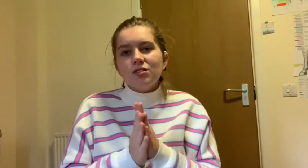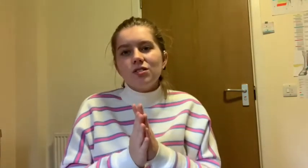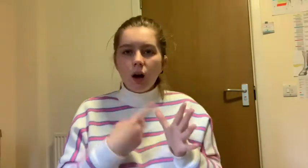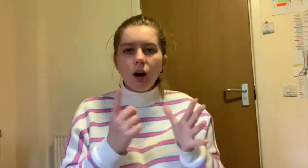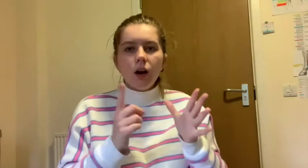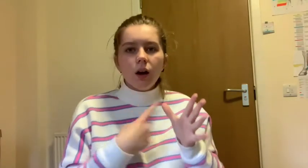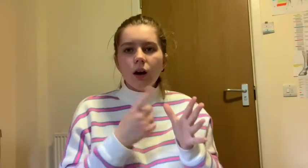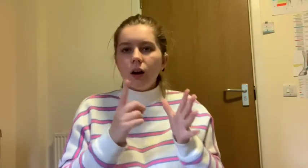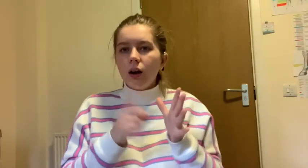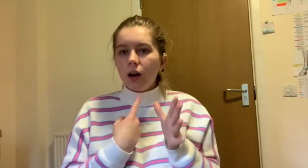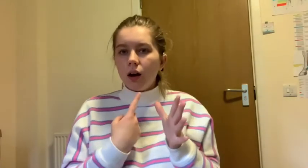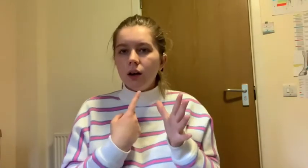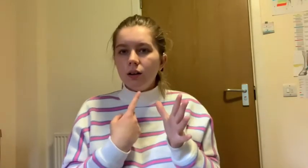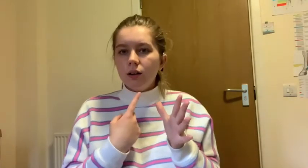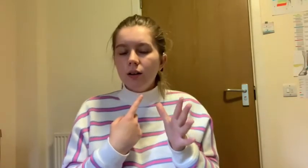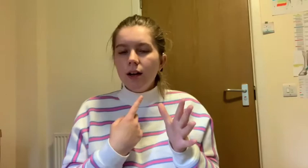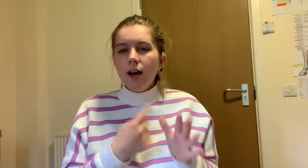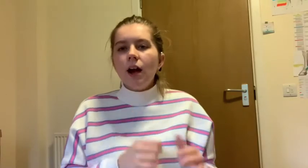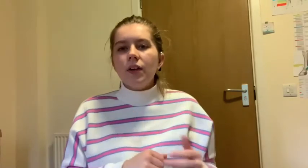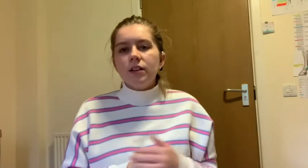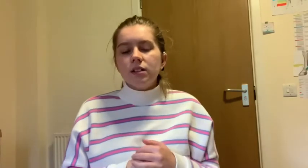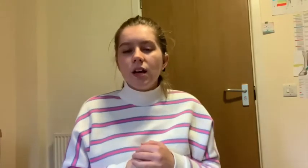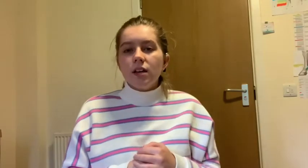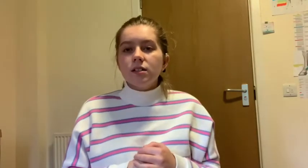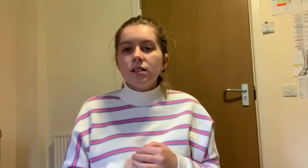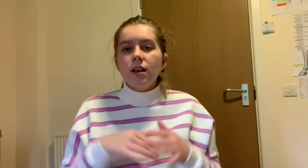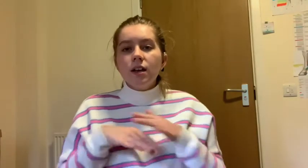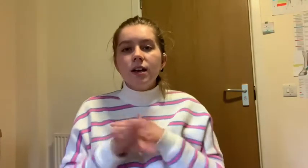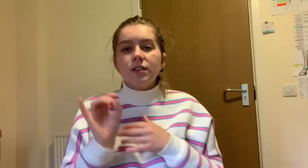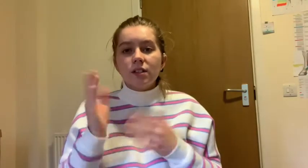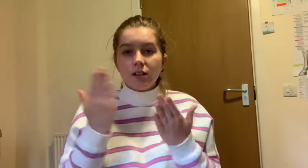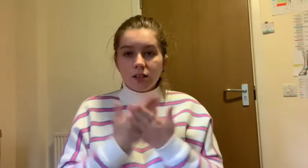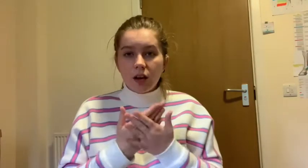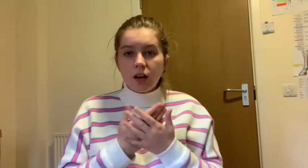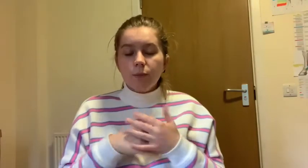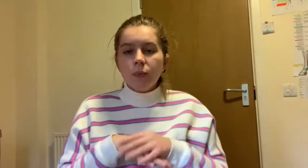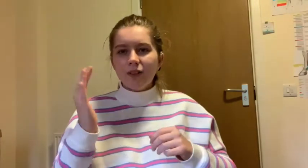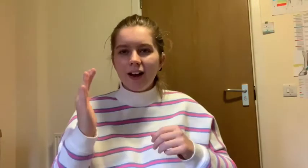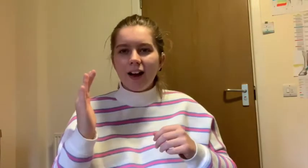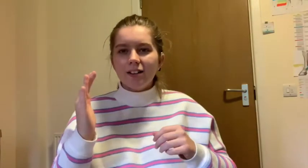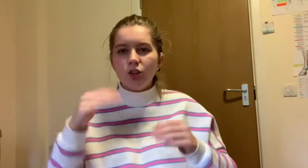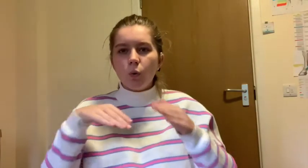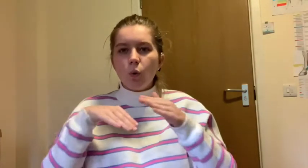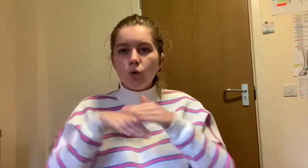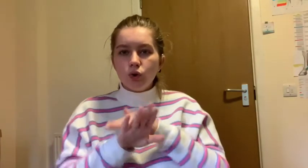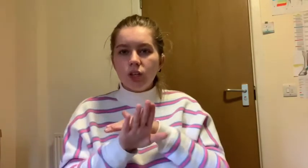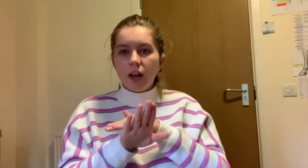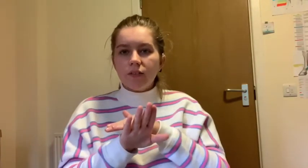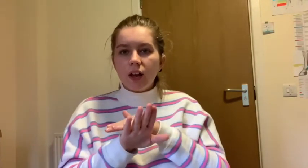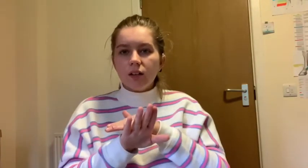"ah ah ah" and then he says "in the stars tonight" right hand goes under your left hand.